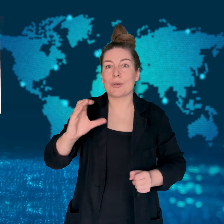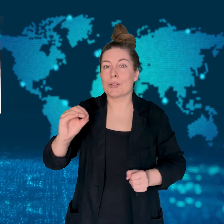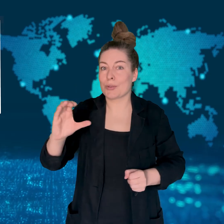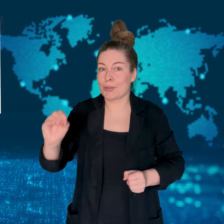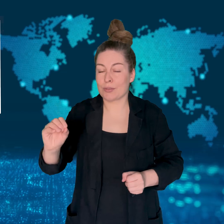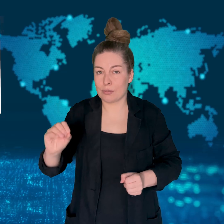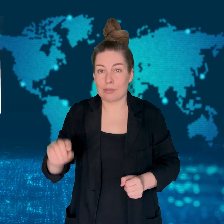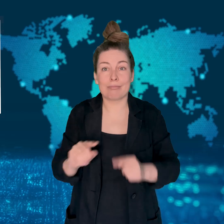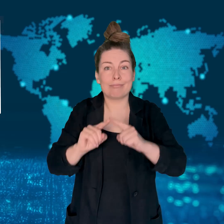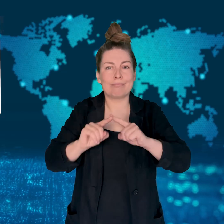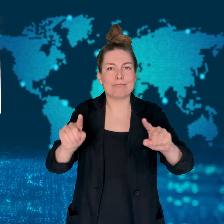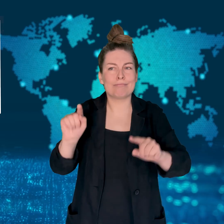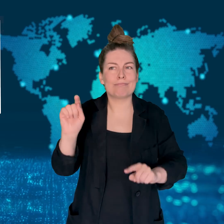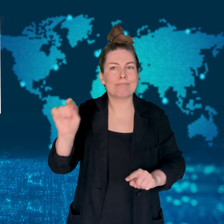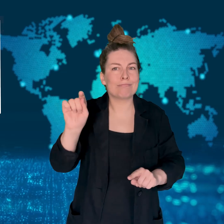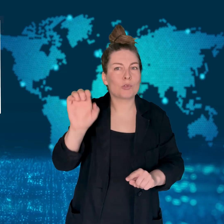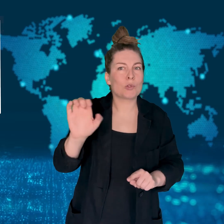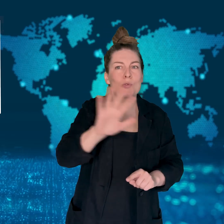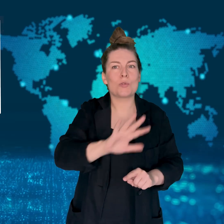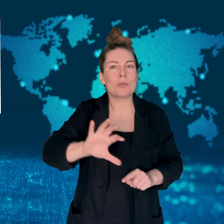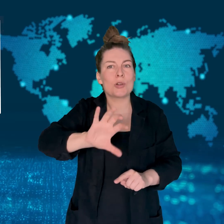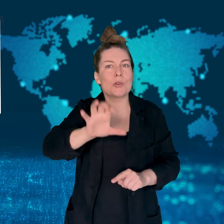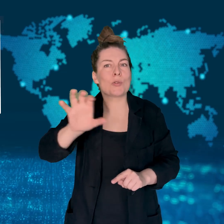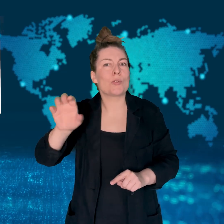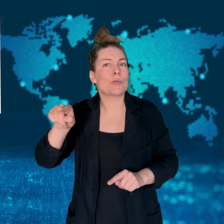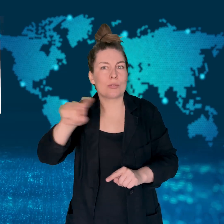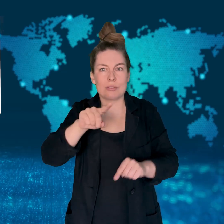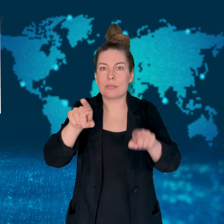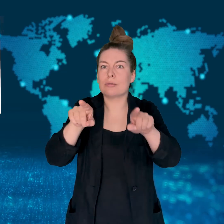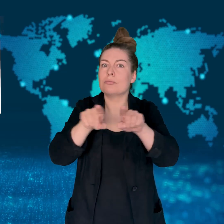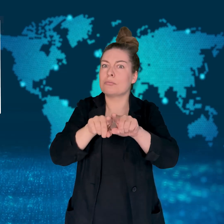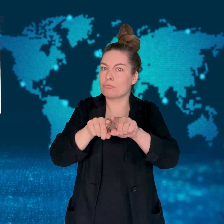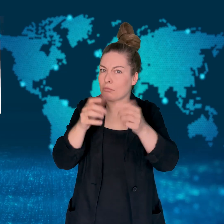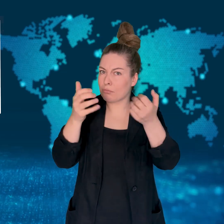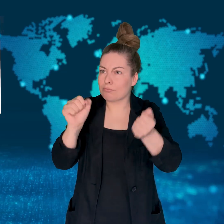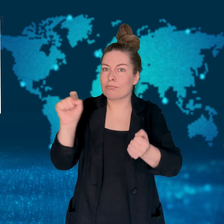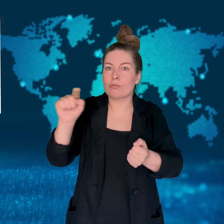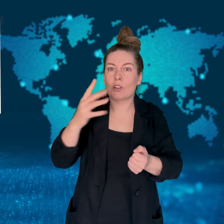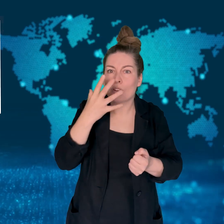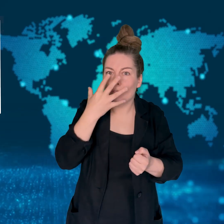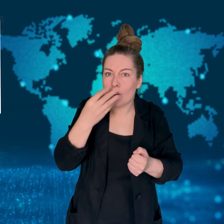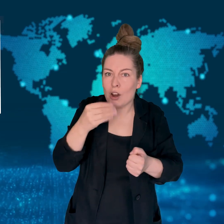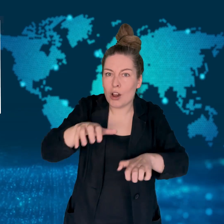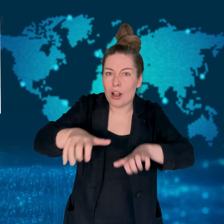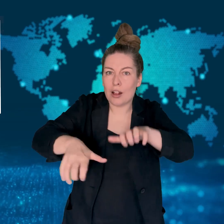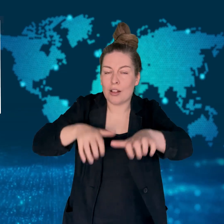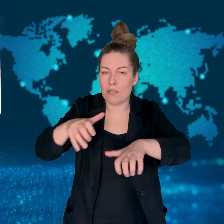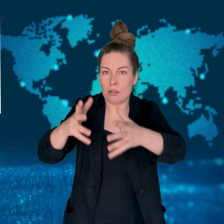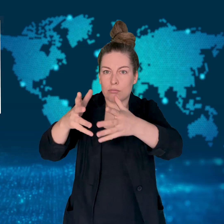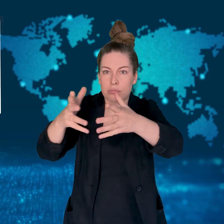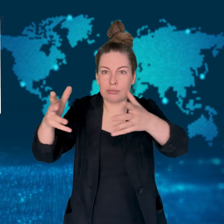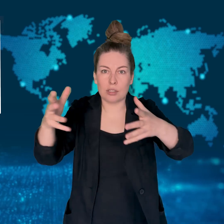and there are now around 32 packs.